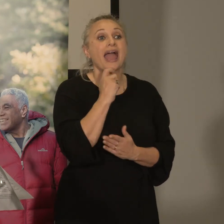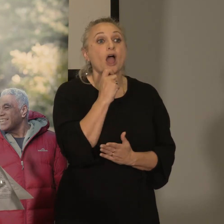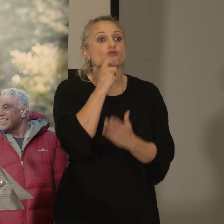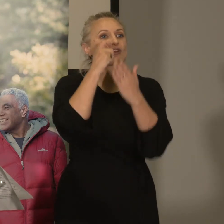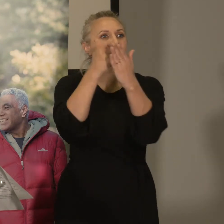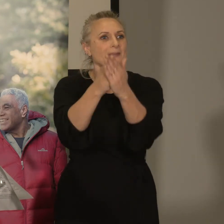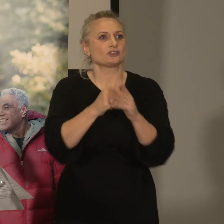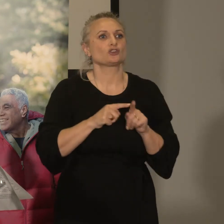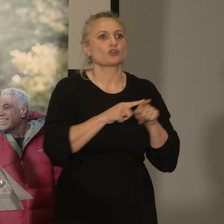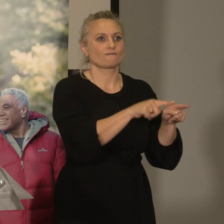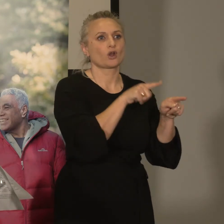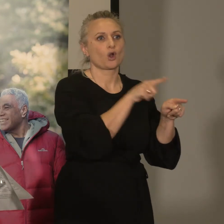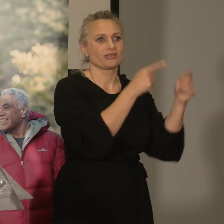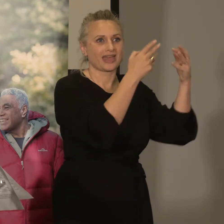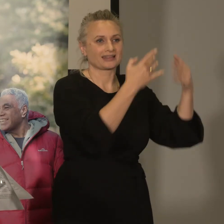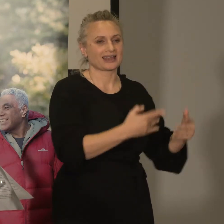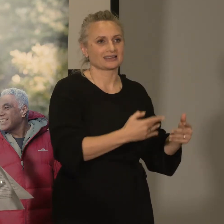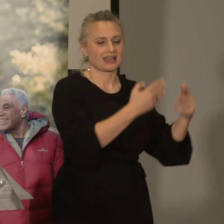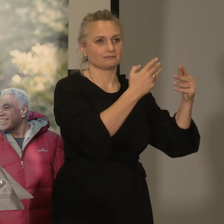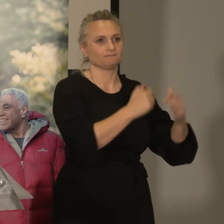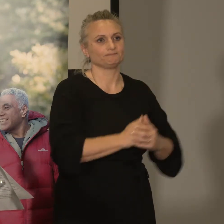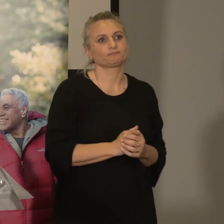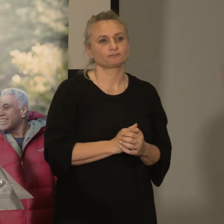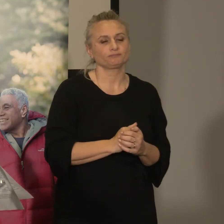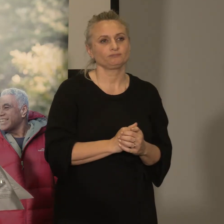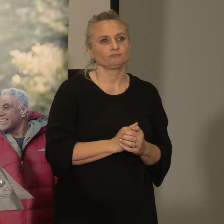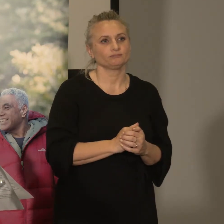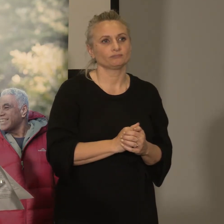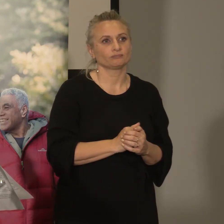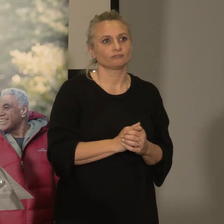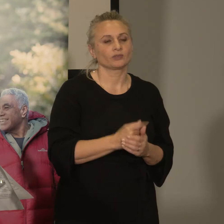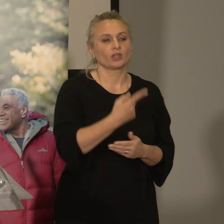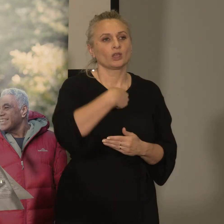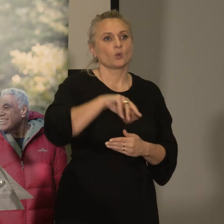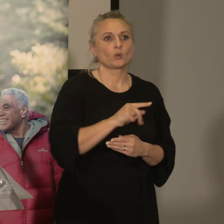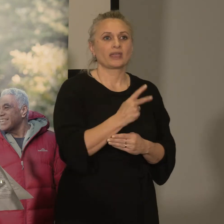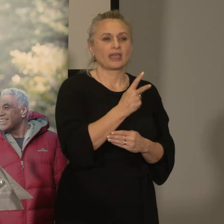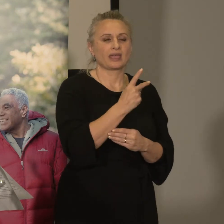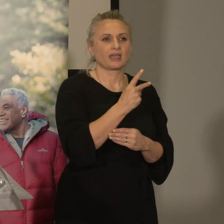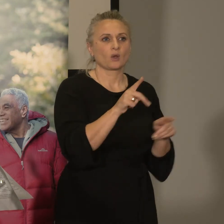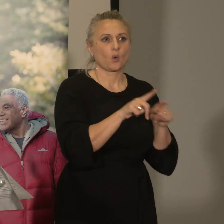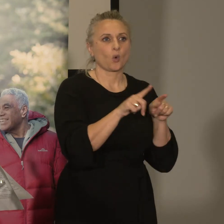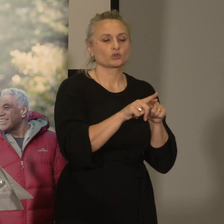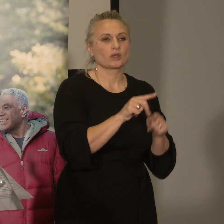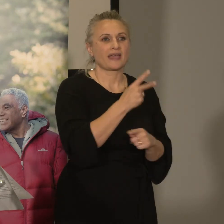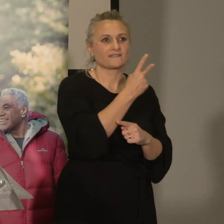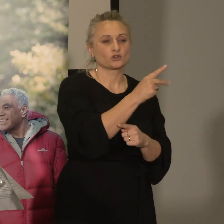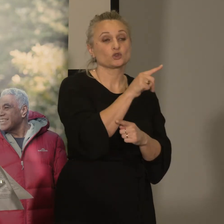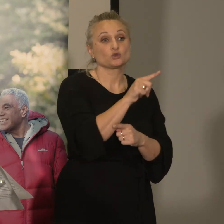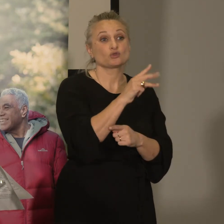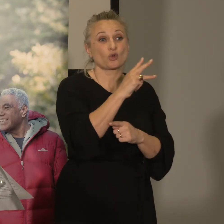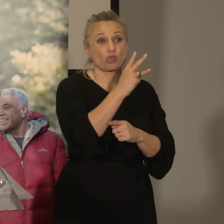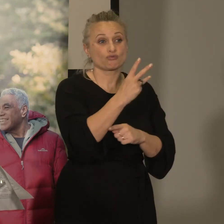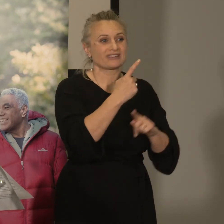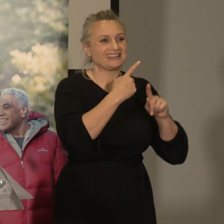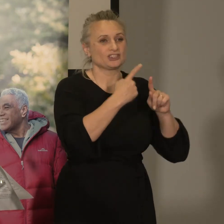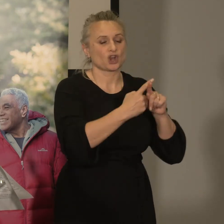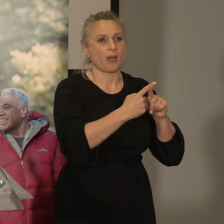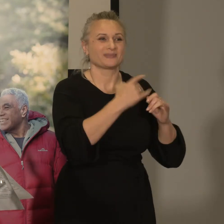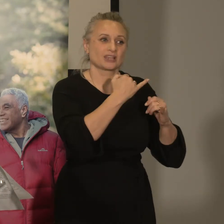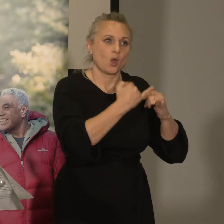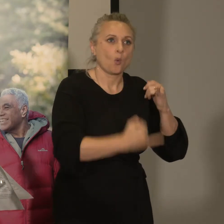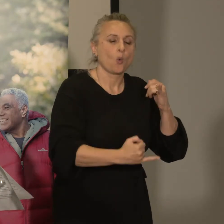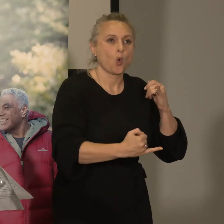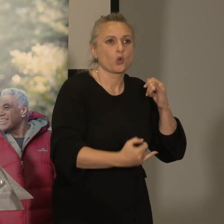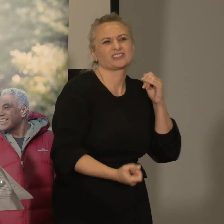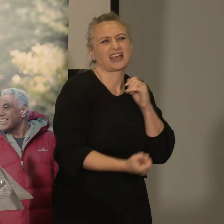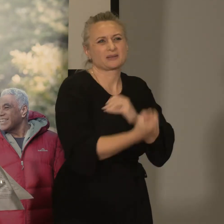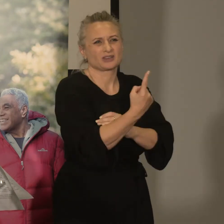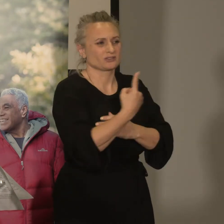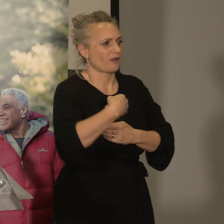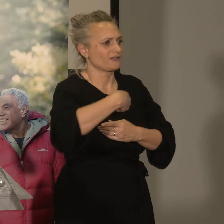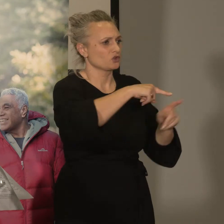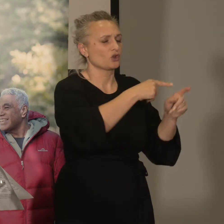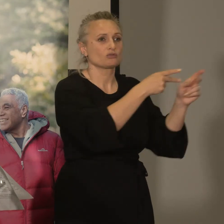recommendation has been made